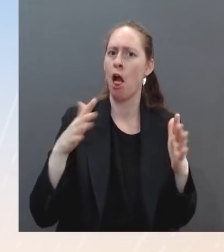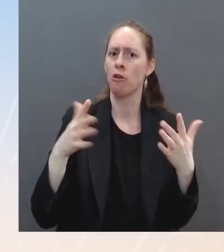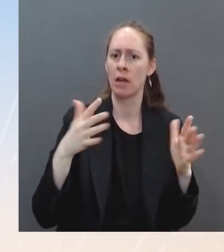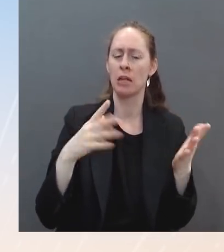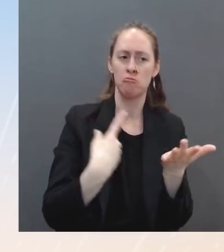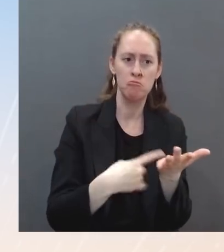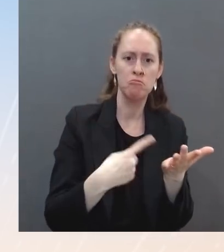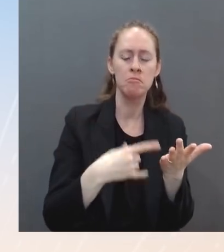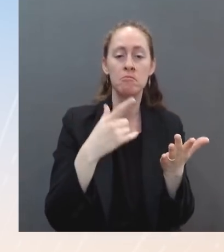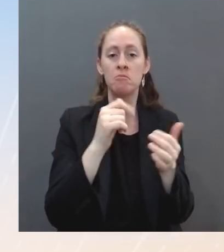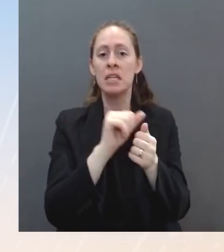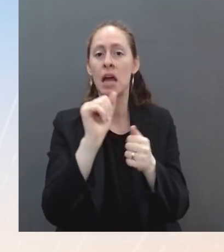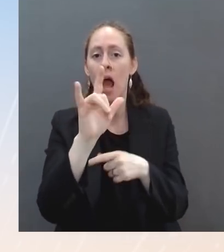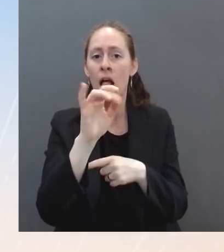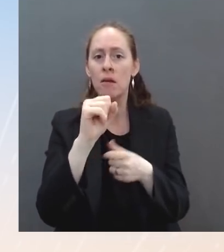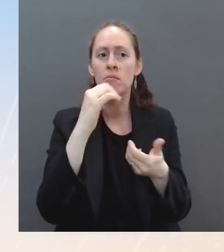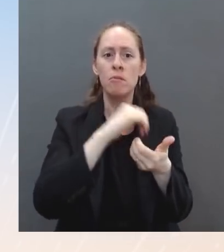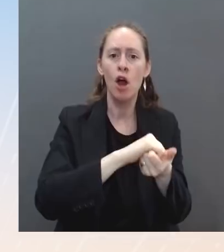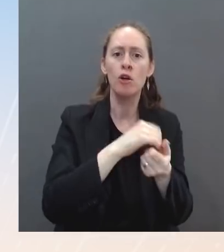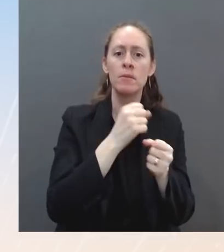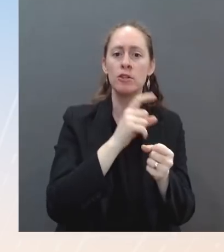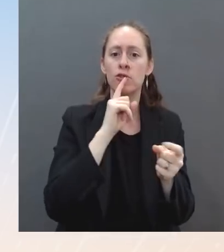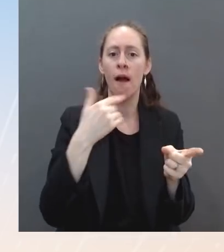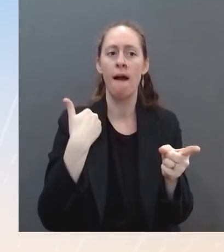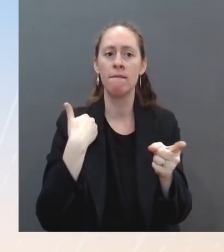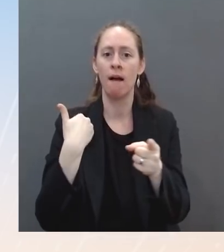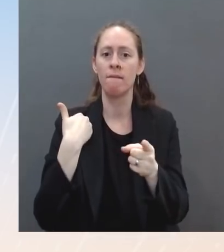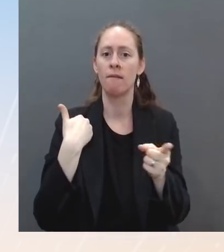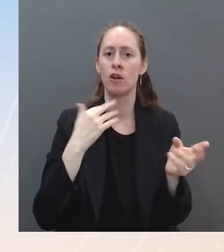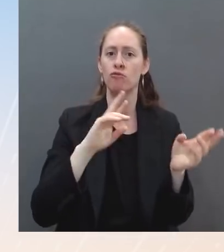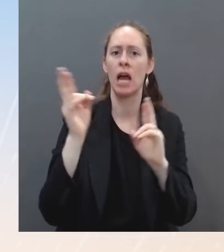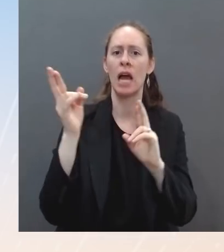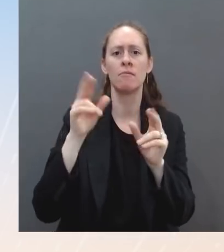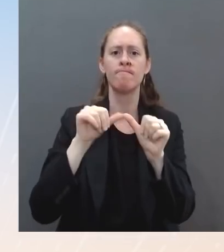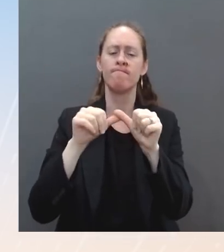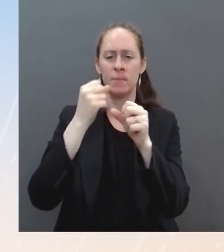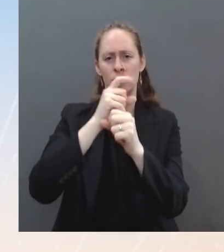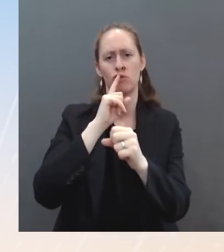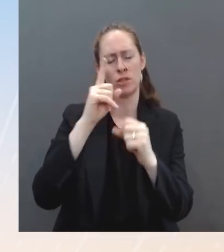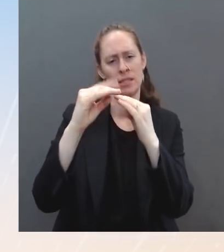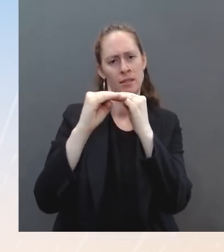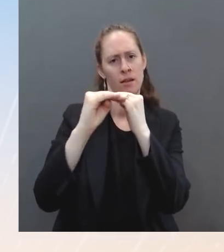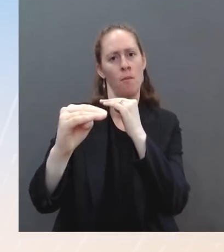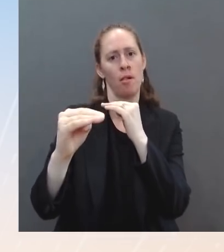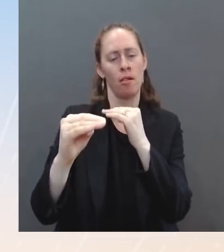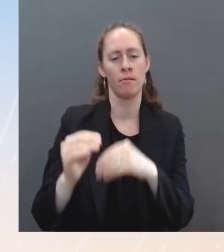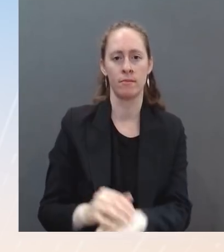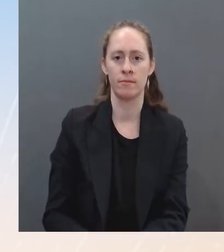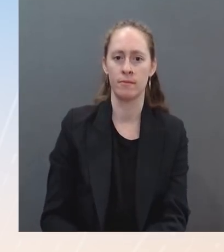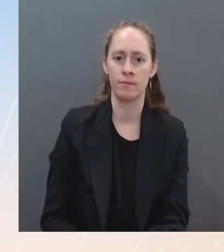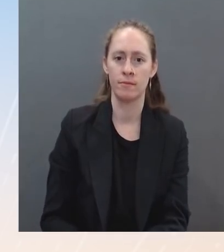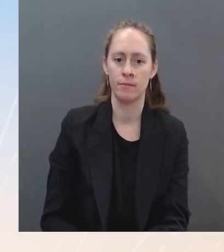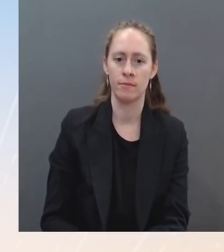So, you know, those conversations are ongoing, and we obviously consult very closely with our allies and partners. The Press: Thank you, Kate. The Press: Kate, sorry. Sorry, but from the colleague?